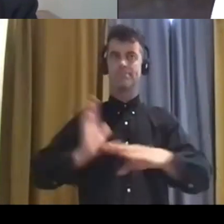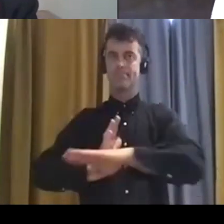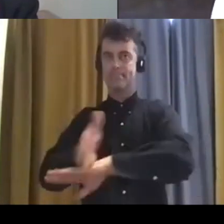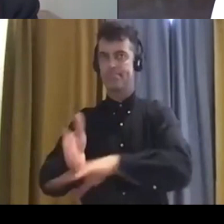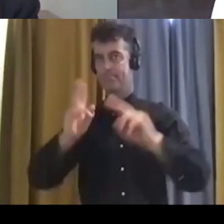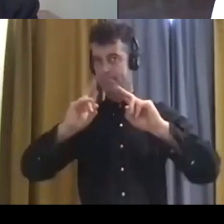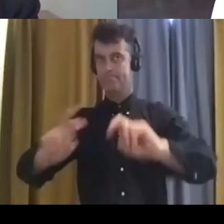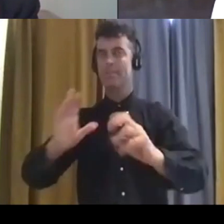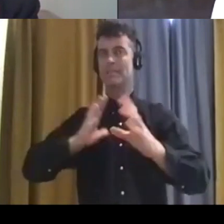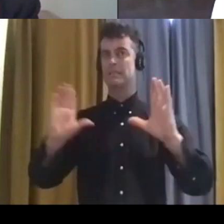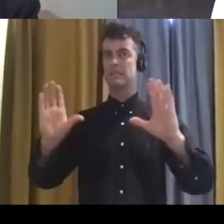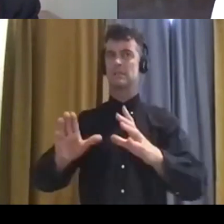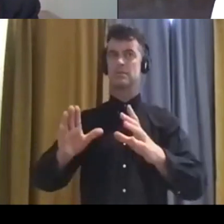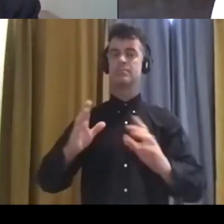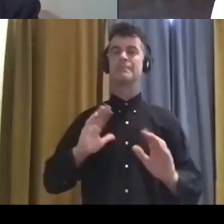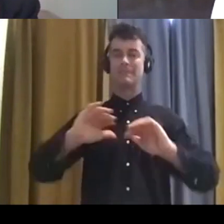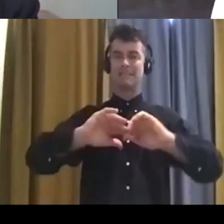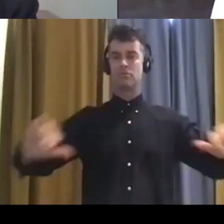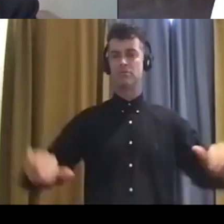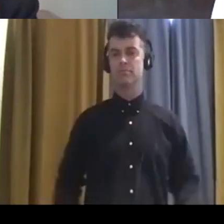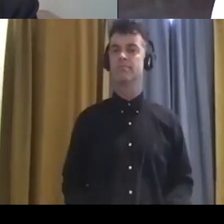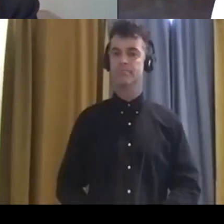has to stand on.